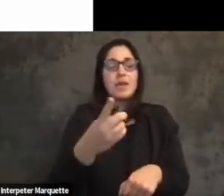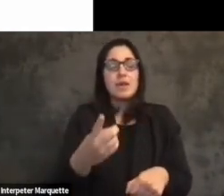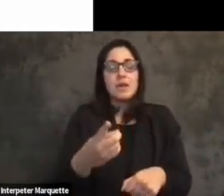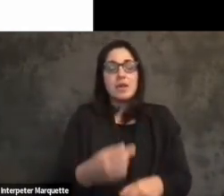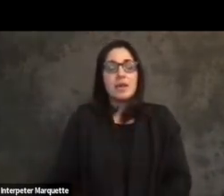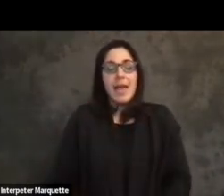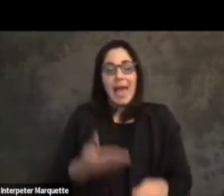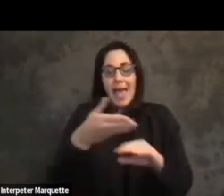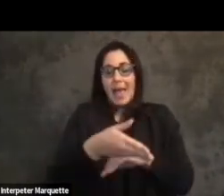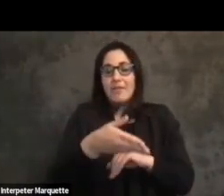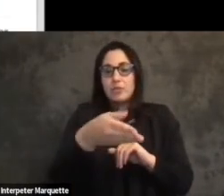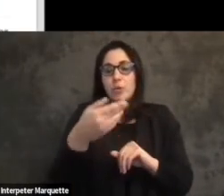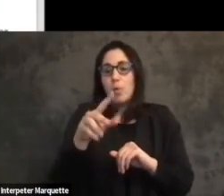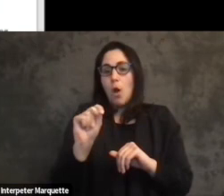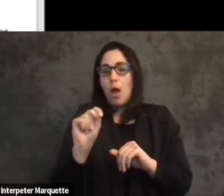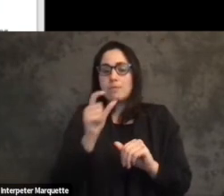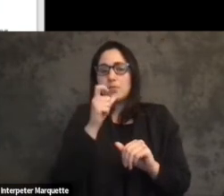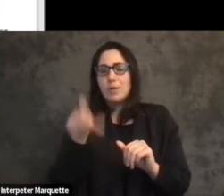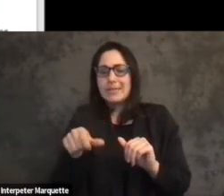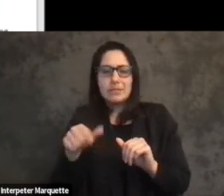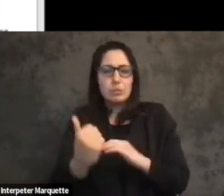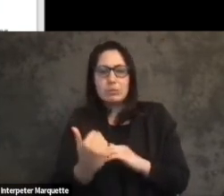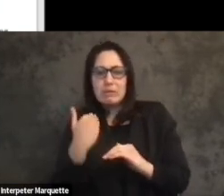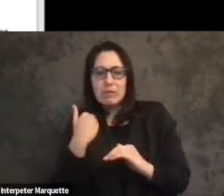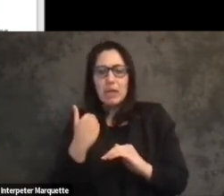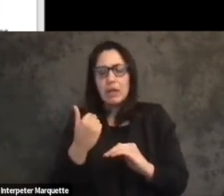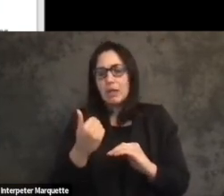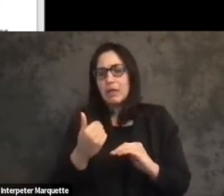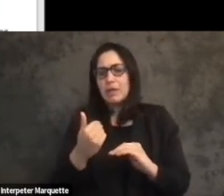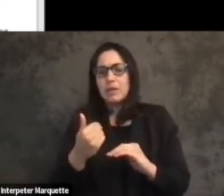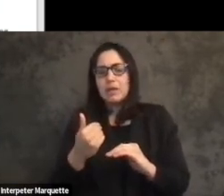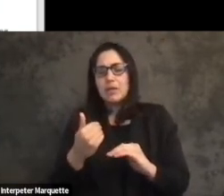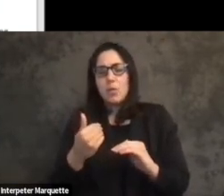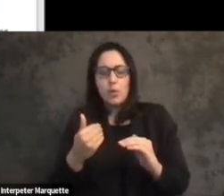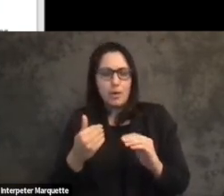off, thank you for sticking around with us as we ran a little bit late for accessibility